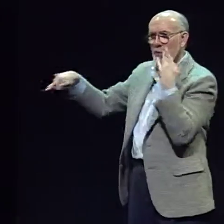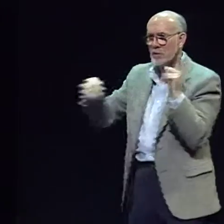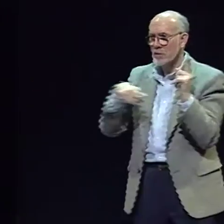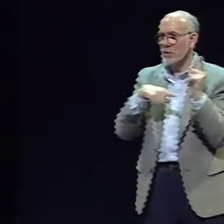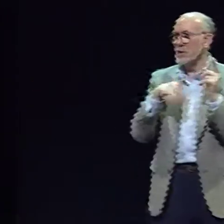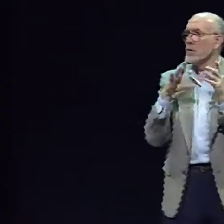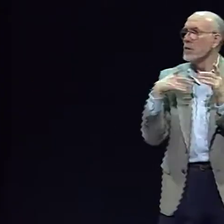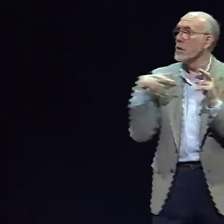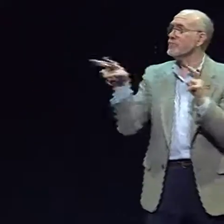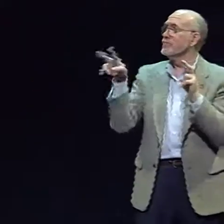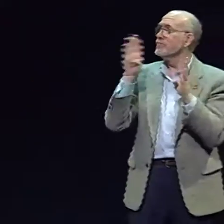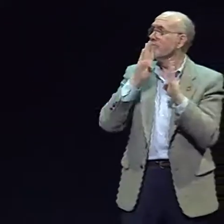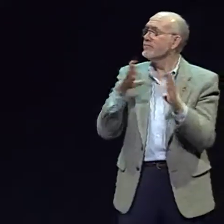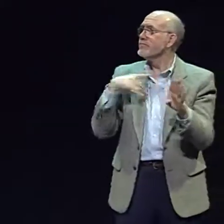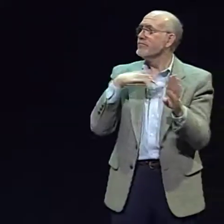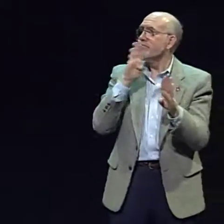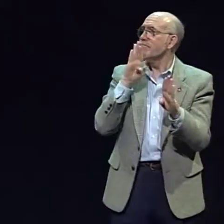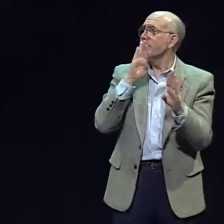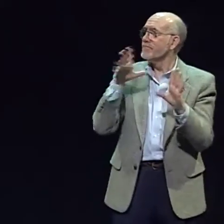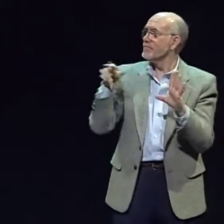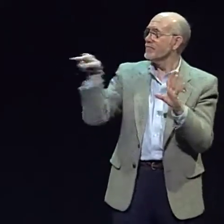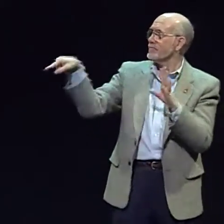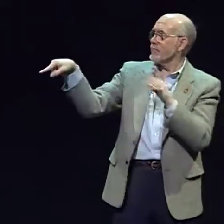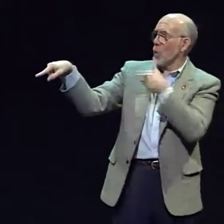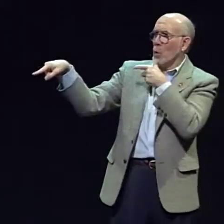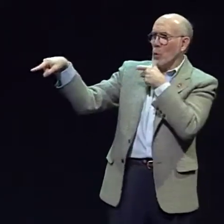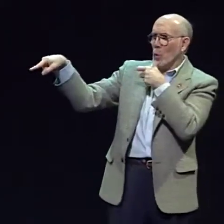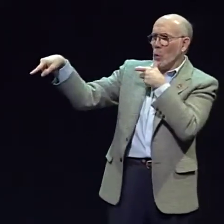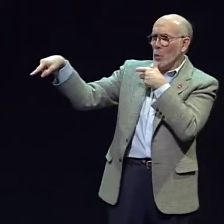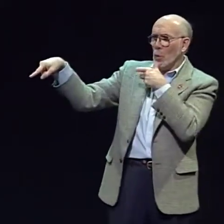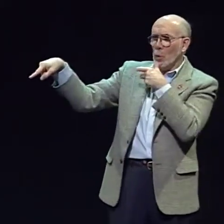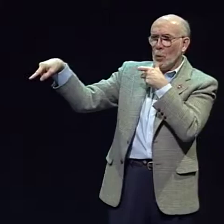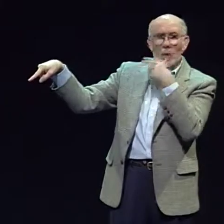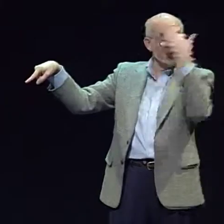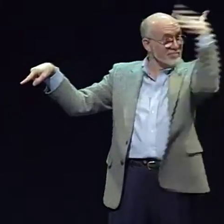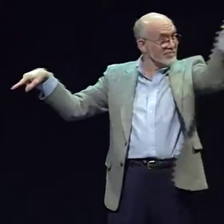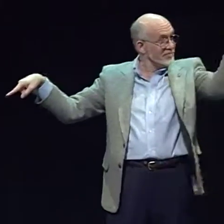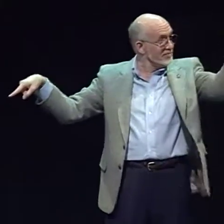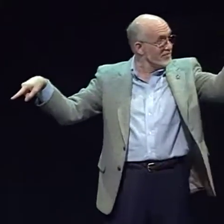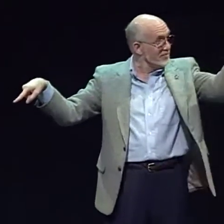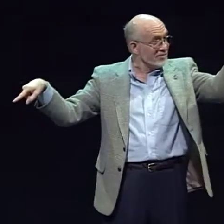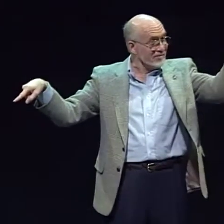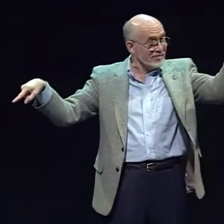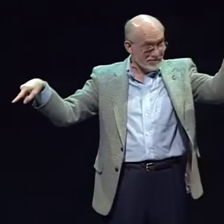WE DIDN'T KNOW WHO SHE WAS ARGUING WITH. AND THEN SHE BECAME SILENT.